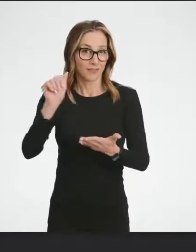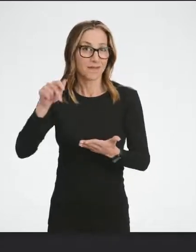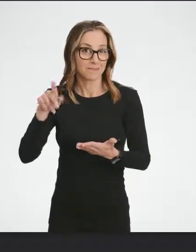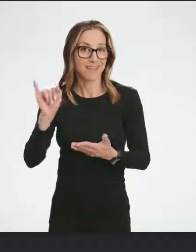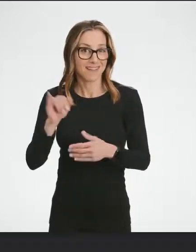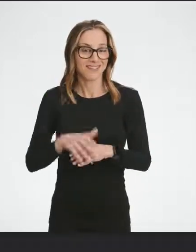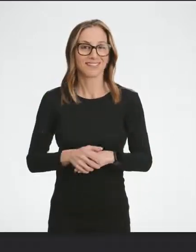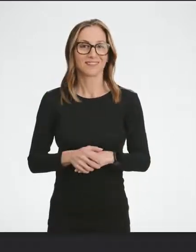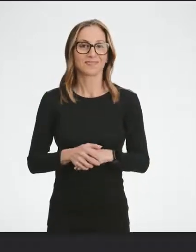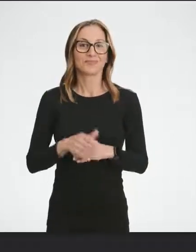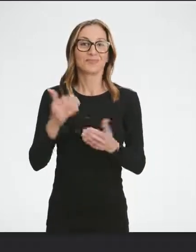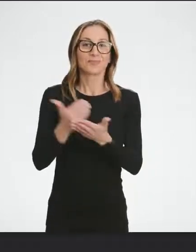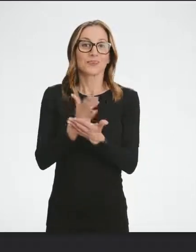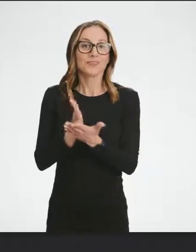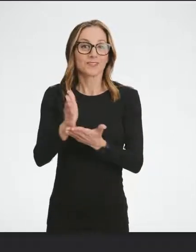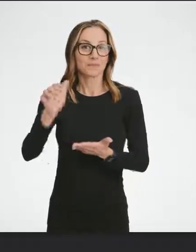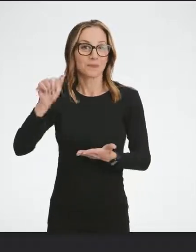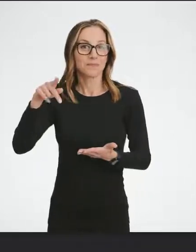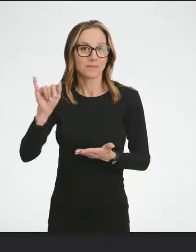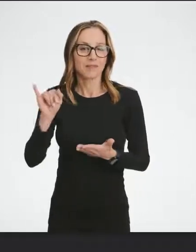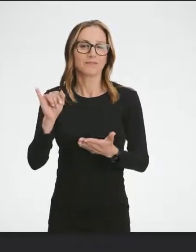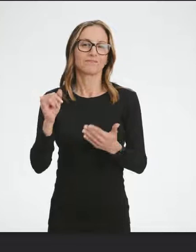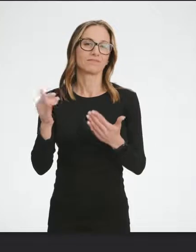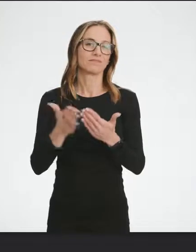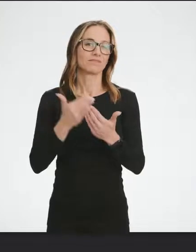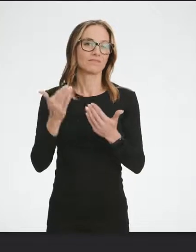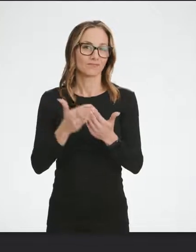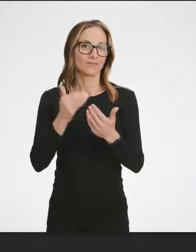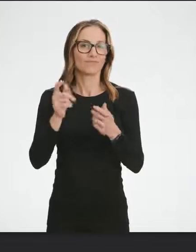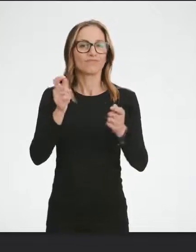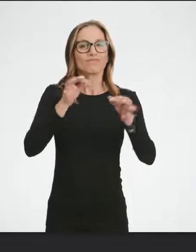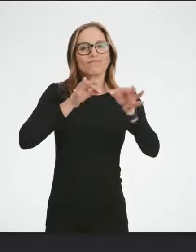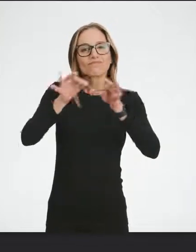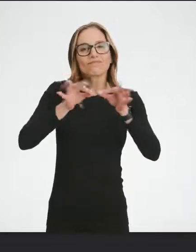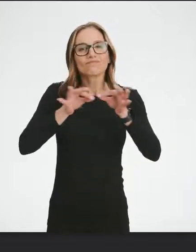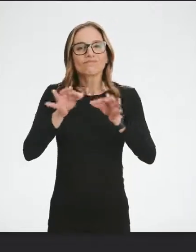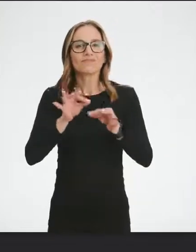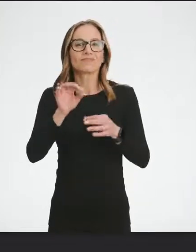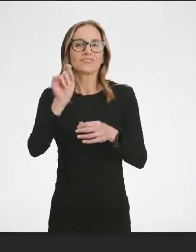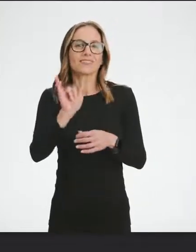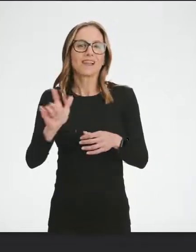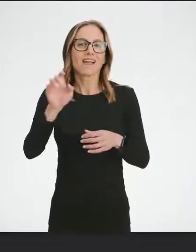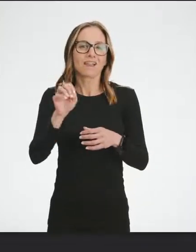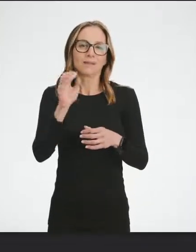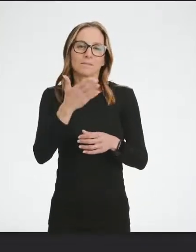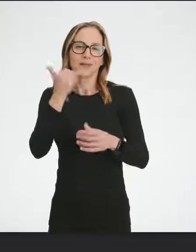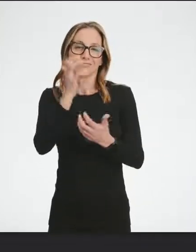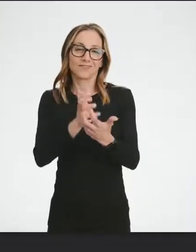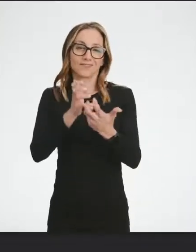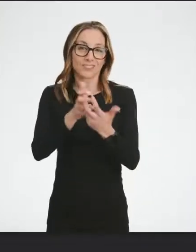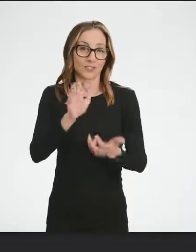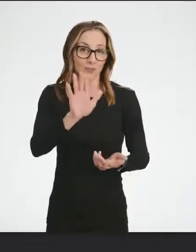The new navigation API makes it easy to express the style of navigation that best fits the needs of your app.